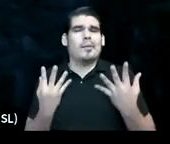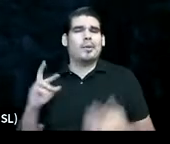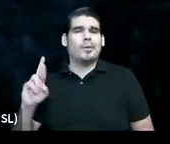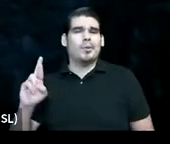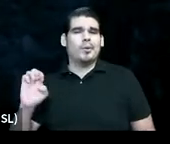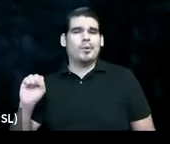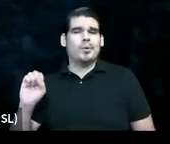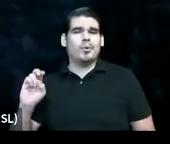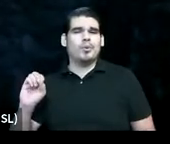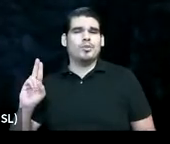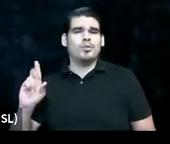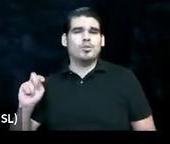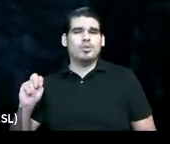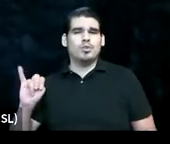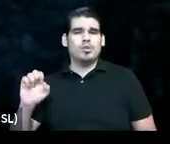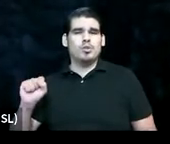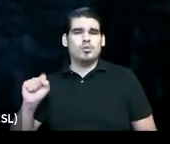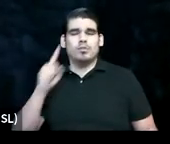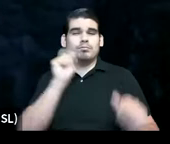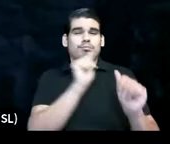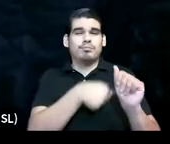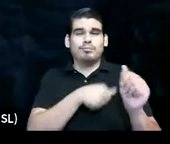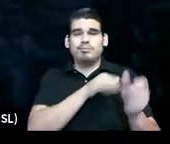Vice President: Yeah, so I think the term you're looking for is sponsorship.